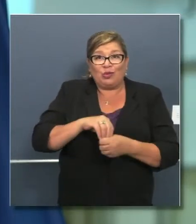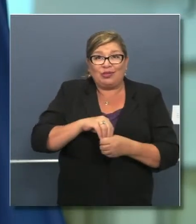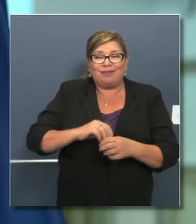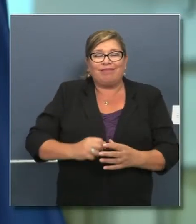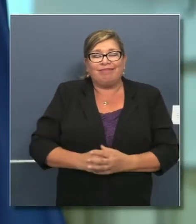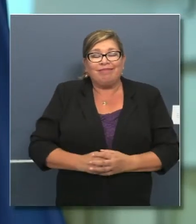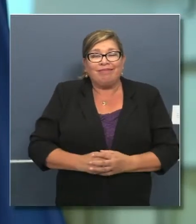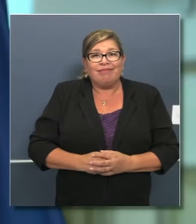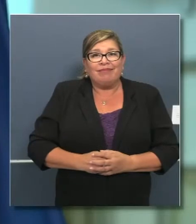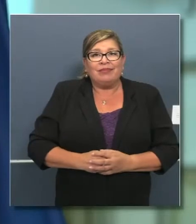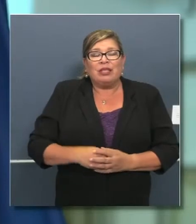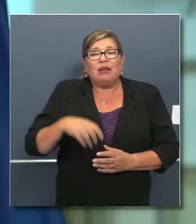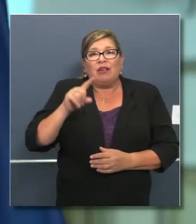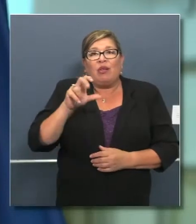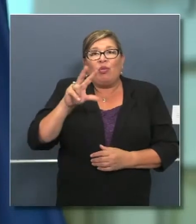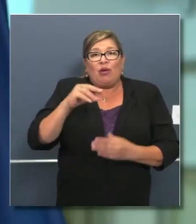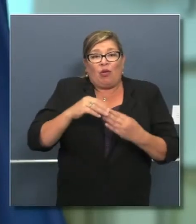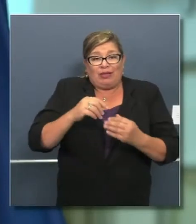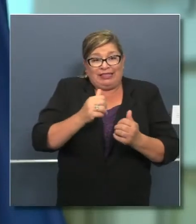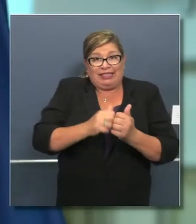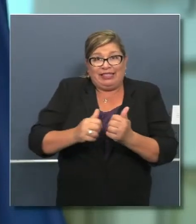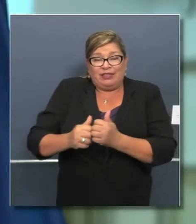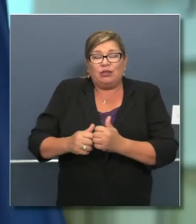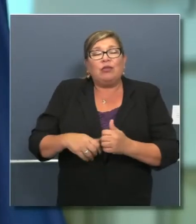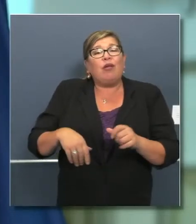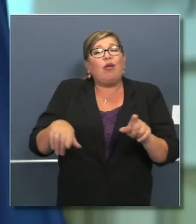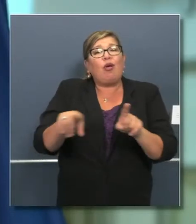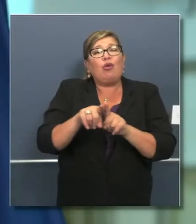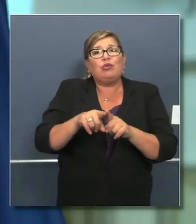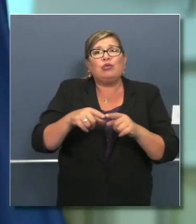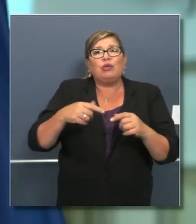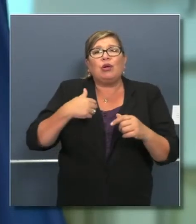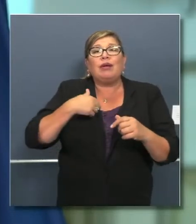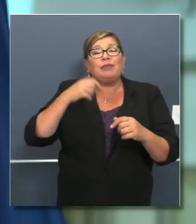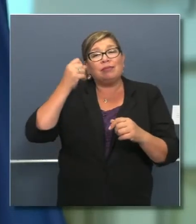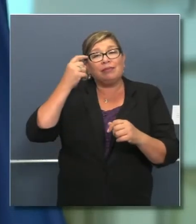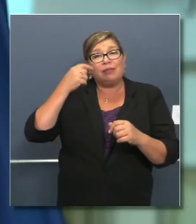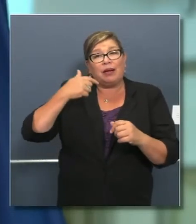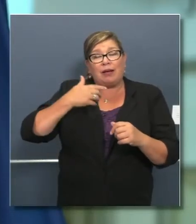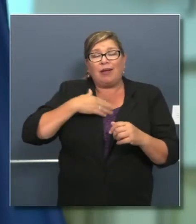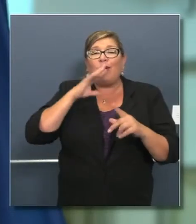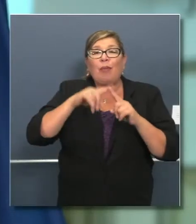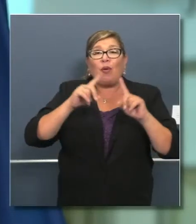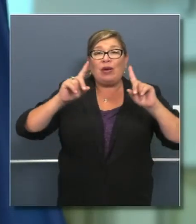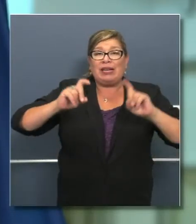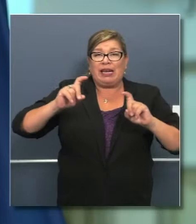capacity we these are by the way the PCR tests I'm referring to not the antibody test that got